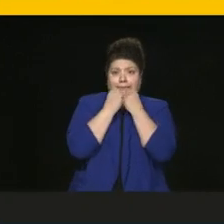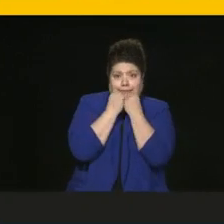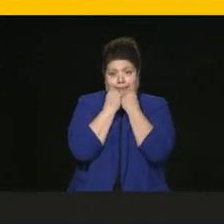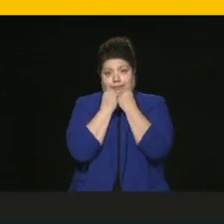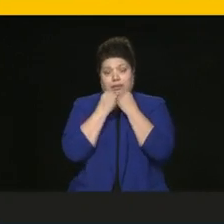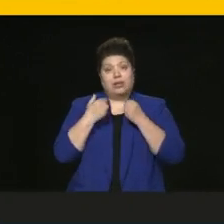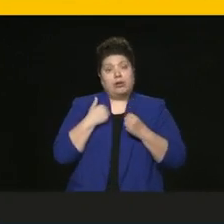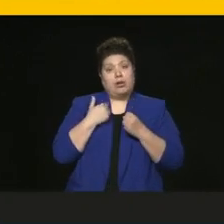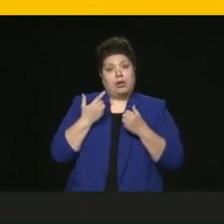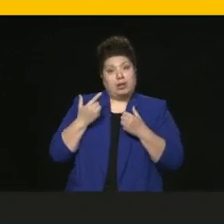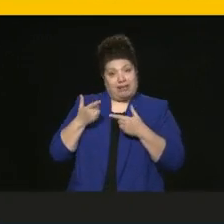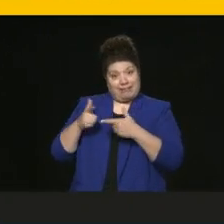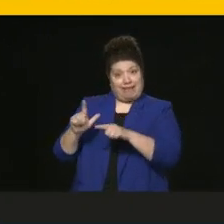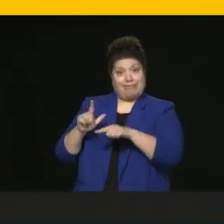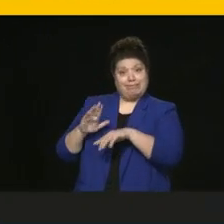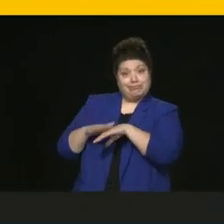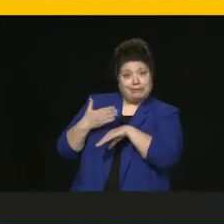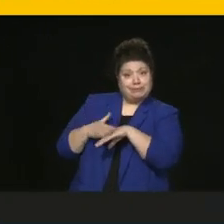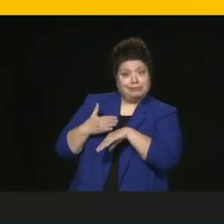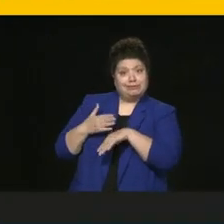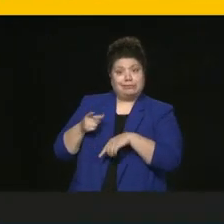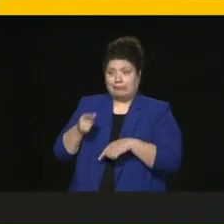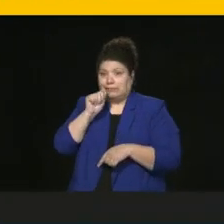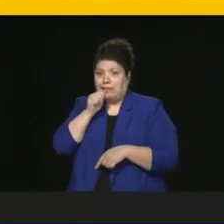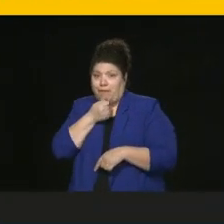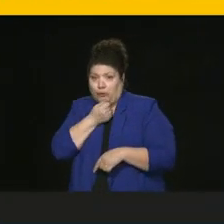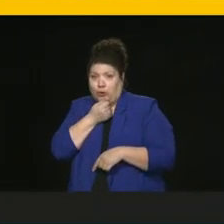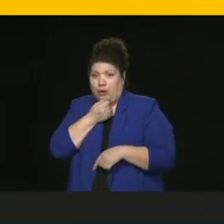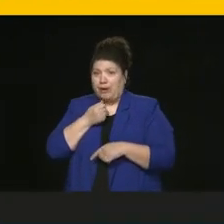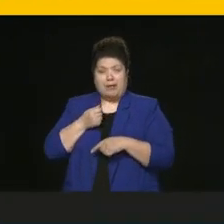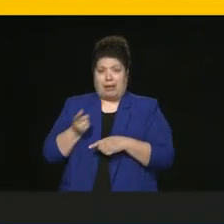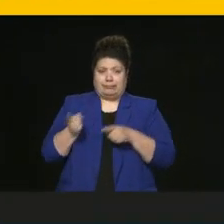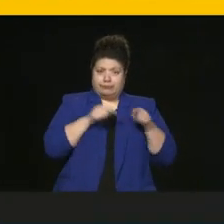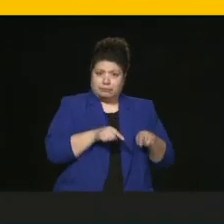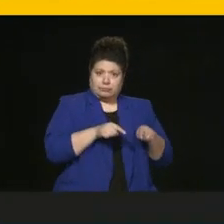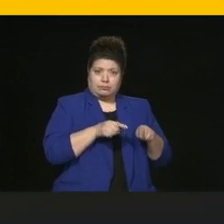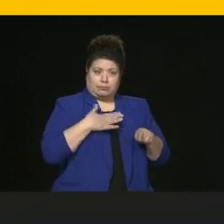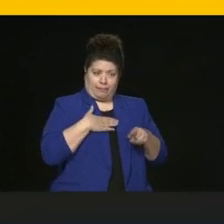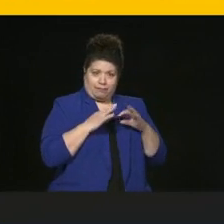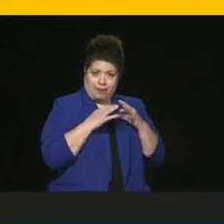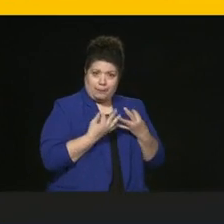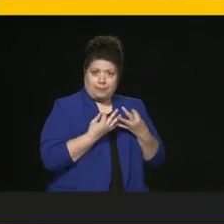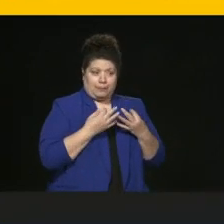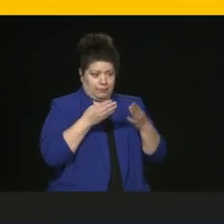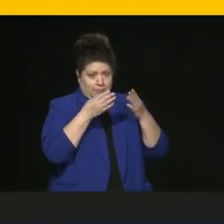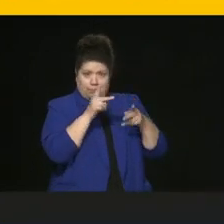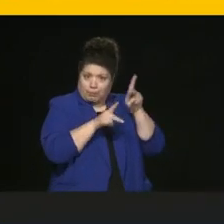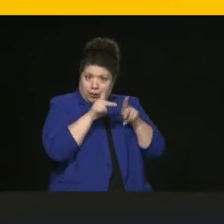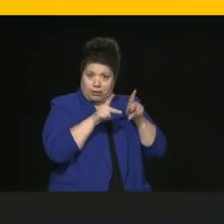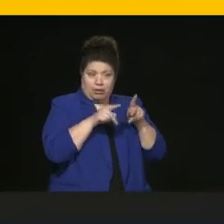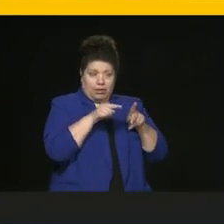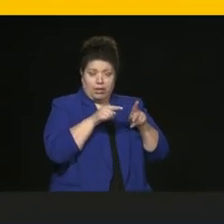ONES. WE KNOW THAT WE WOULD NEVER LET A PET SUFFER THIS WAY MUCH LESS A LOVED ONE.